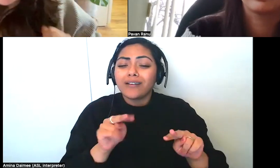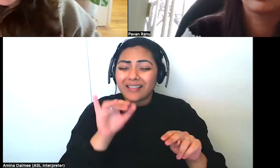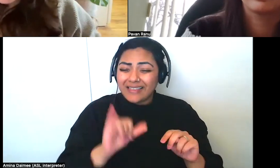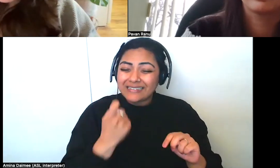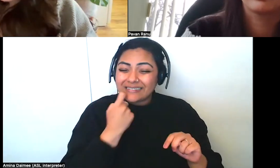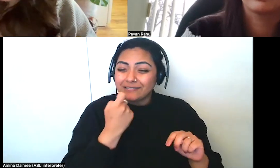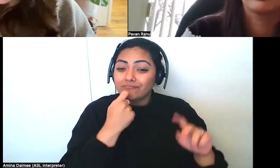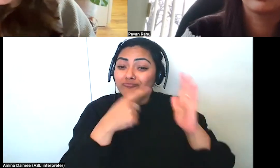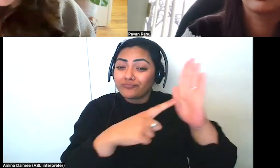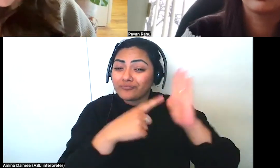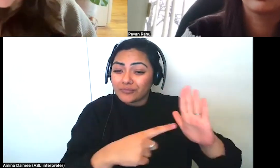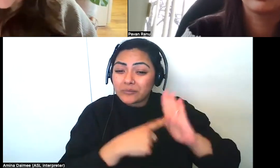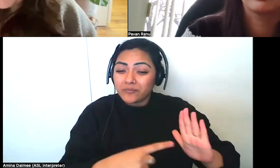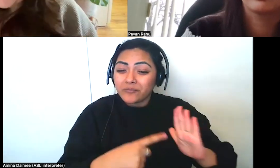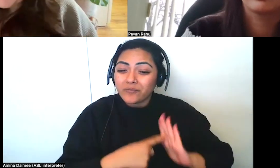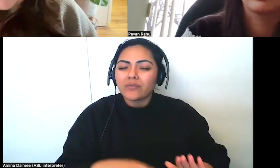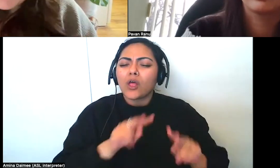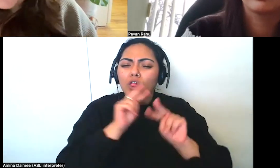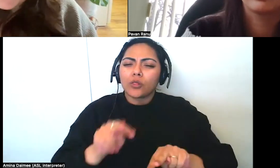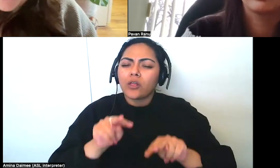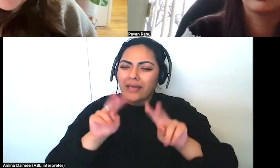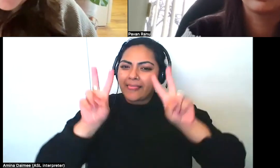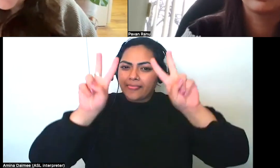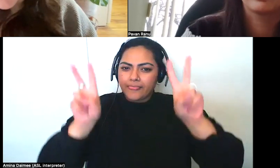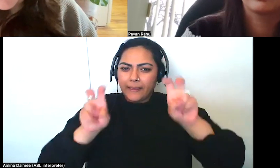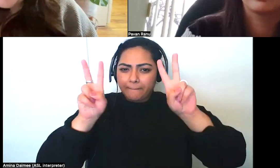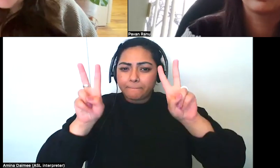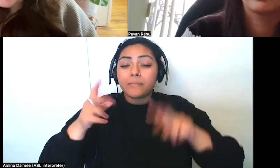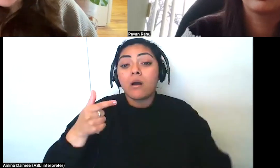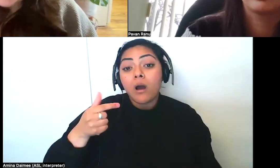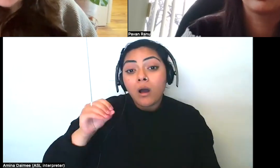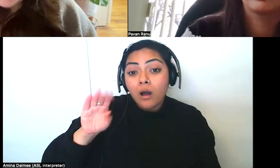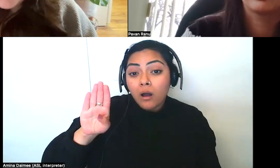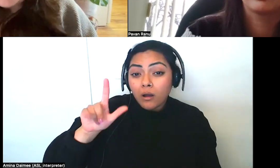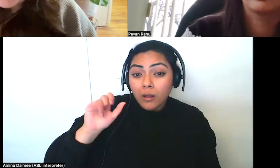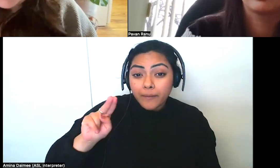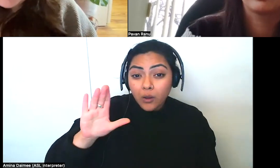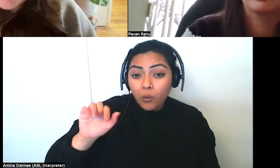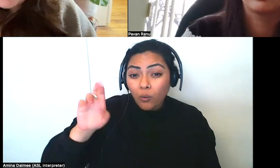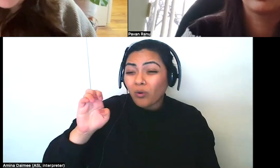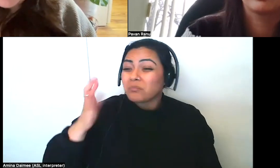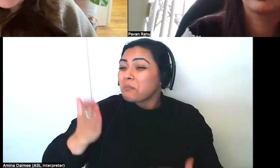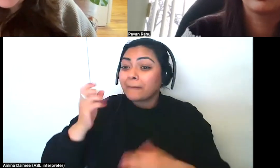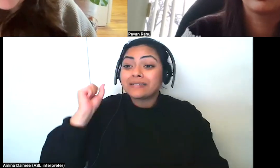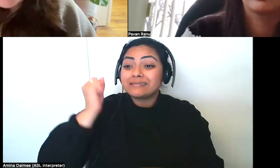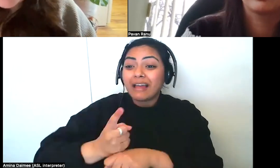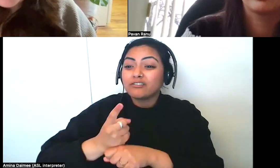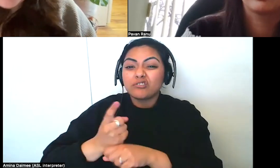things, you know, Goblincore might be over next year, but cosiness and embracing imperfections